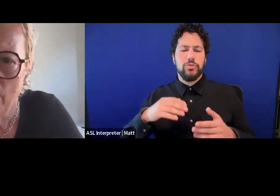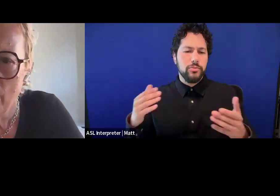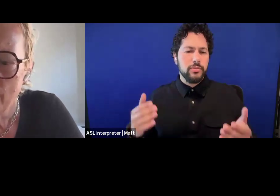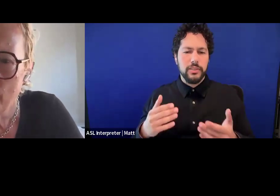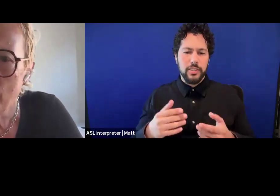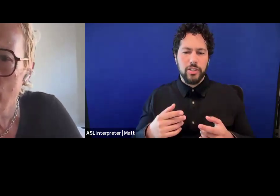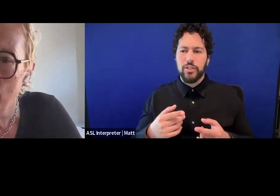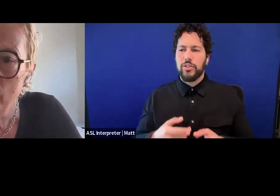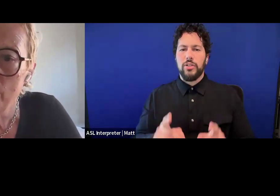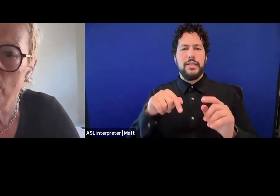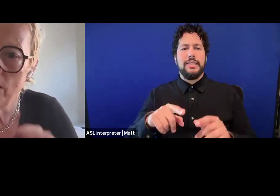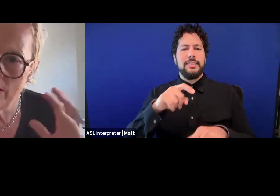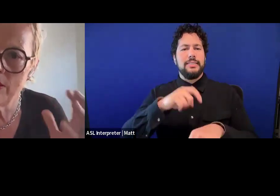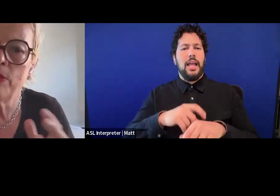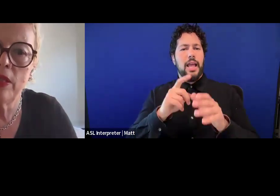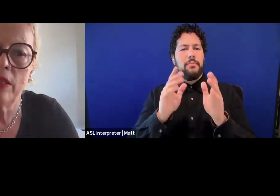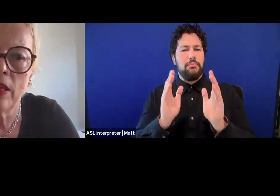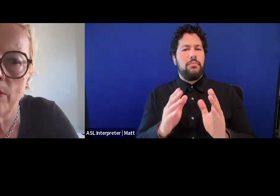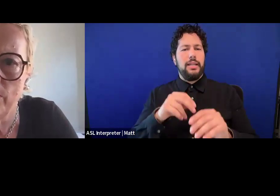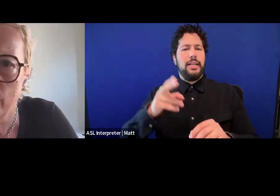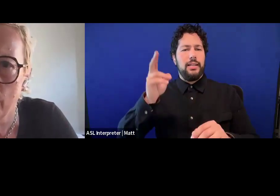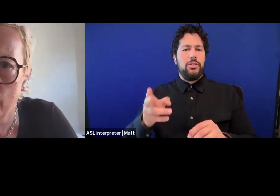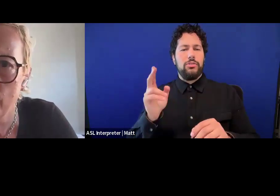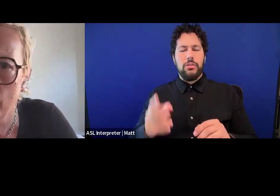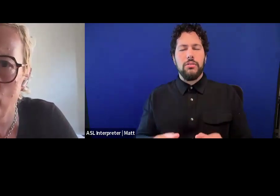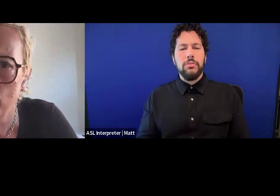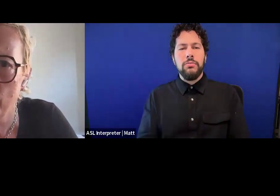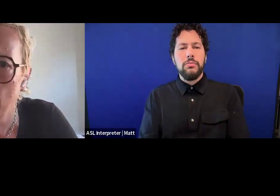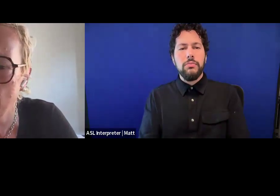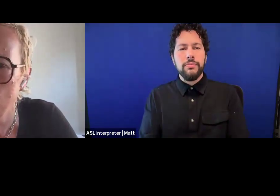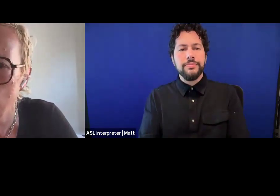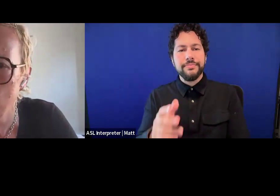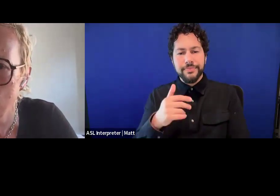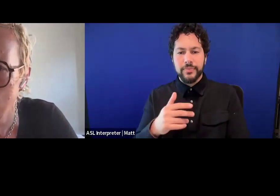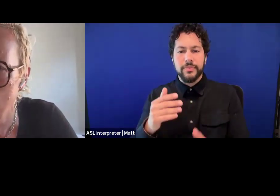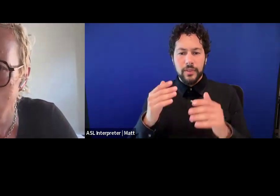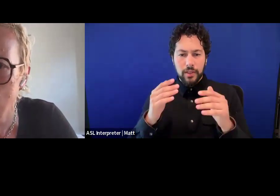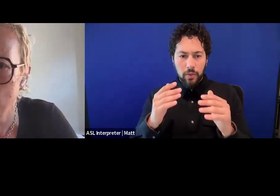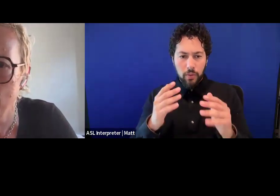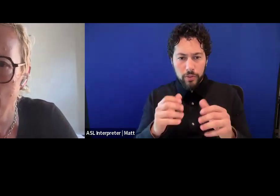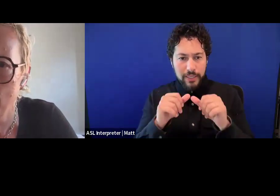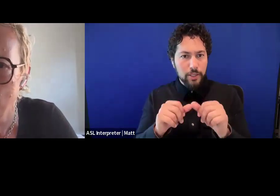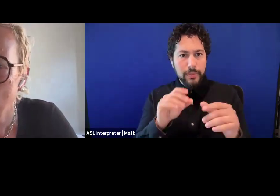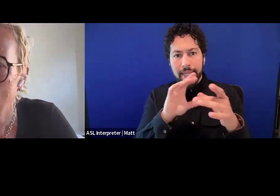So, I really would like to be, um, continuing to be connected with the fellows that I've…